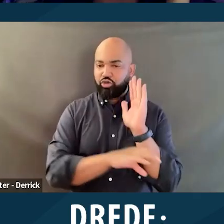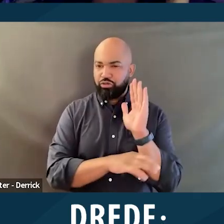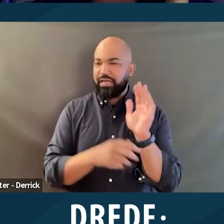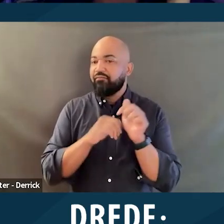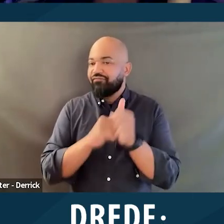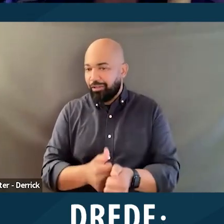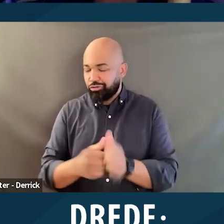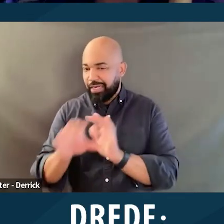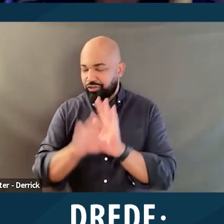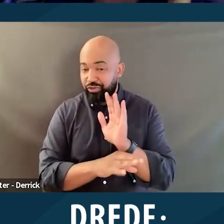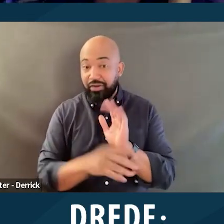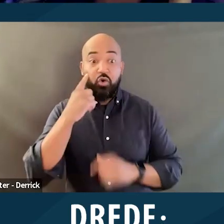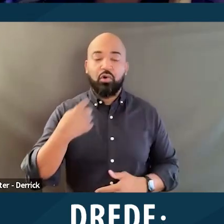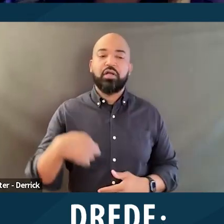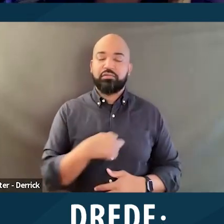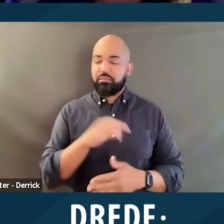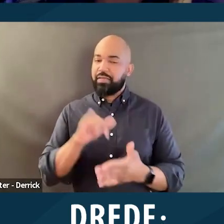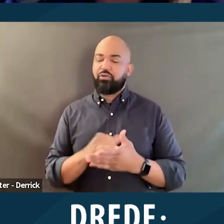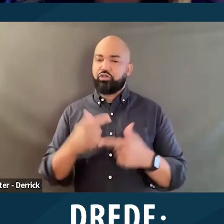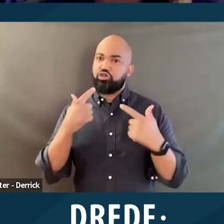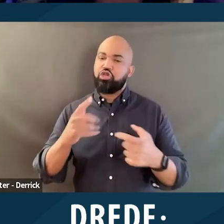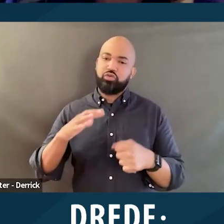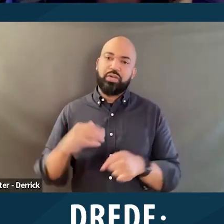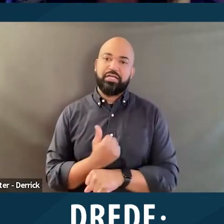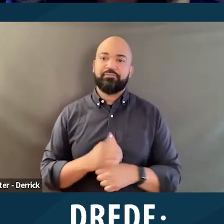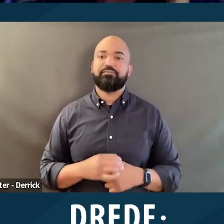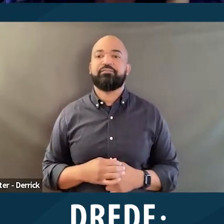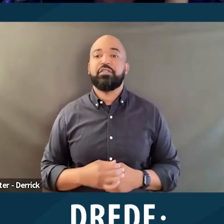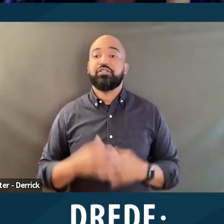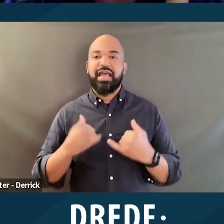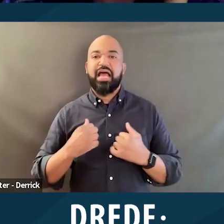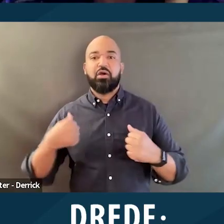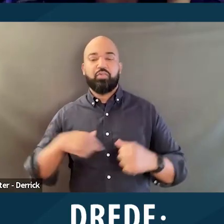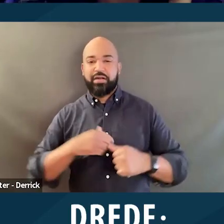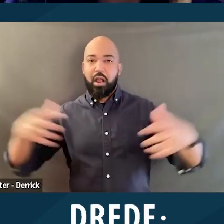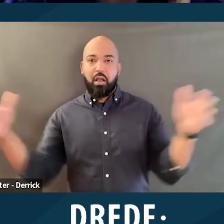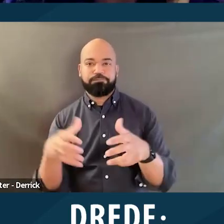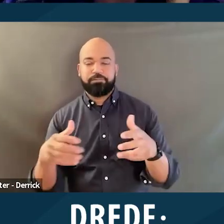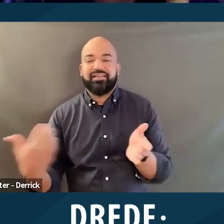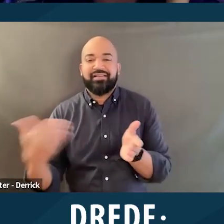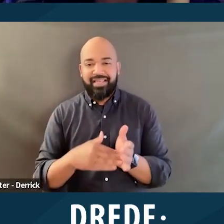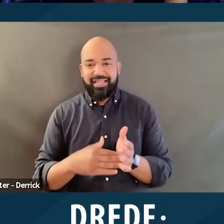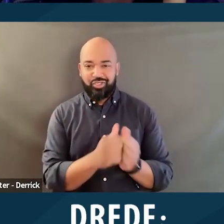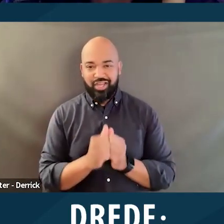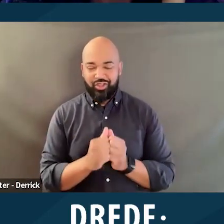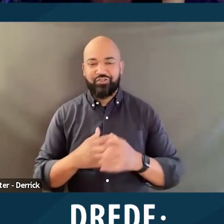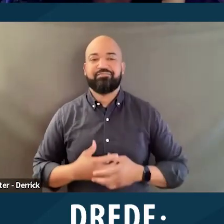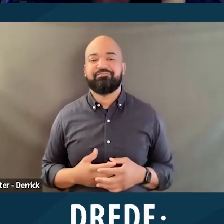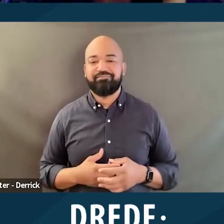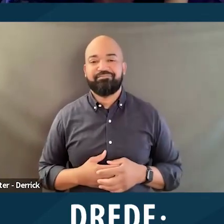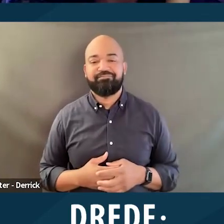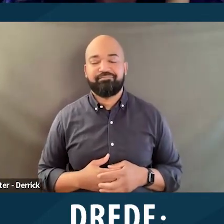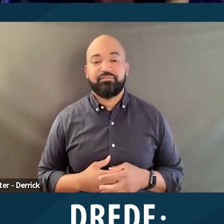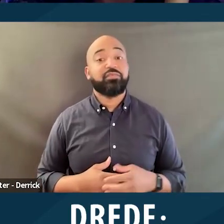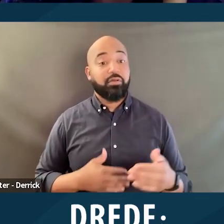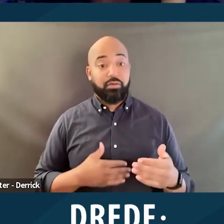gonna say Section 504 itself is unconstitutional. So, this was a big win. And we're gonna try and,